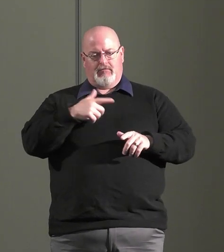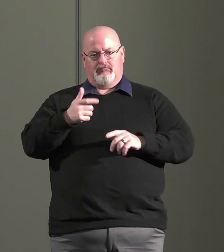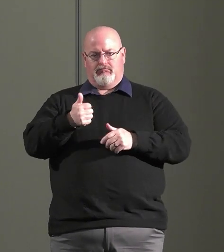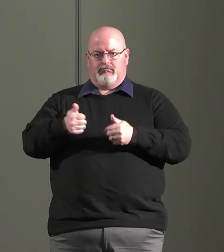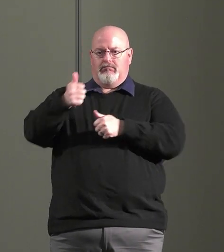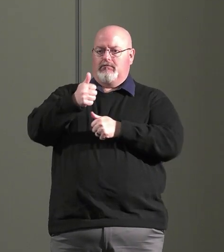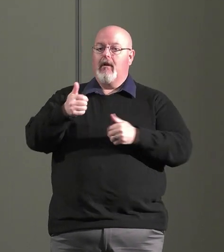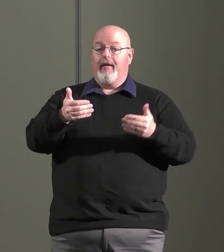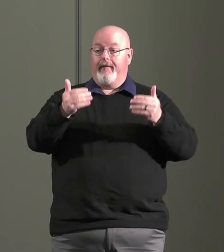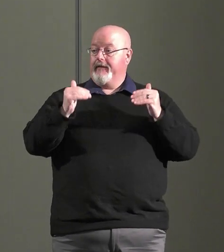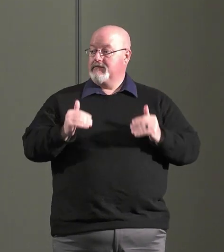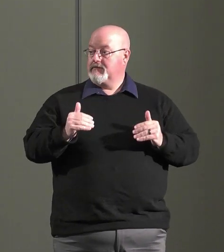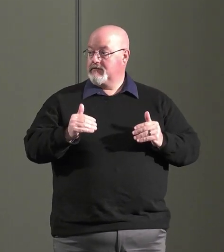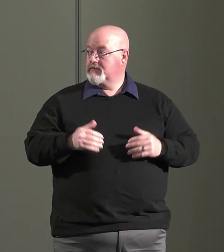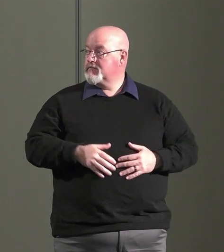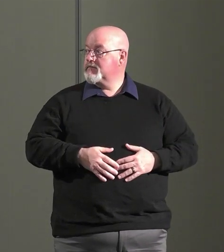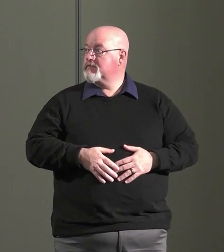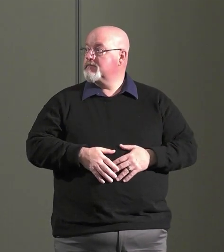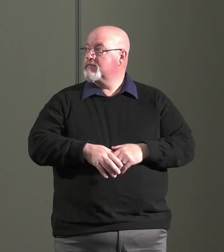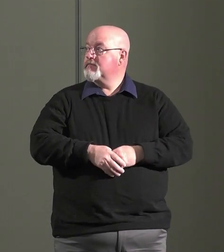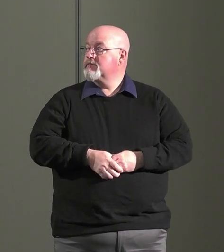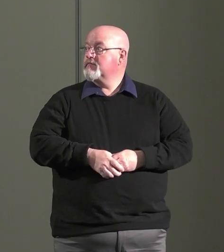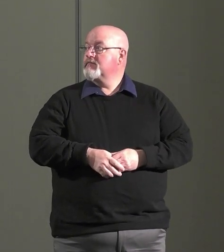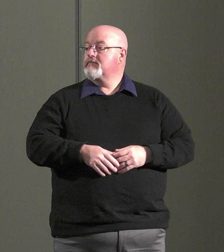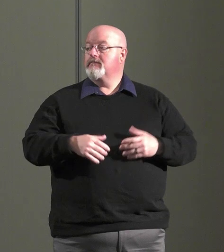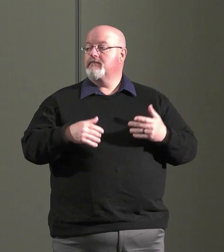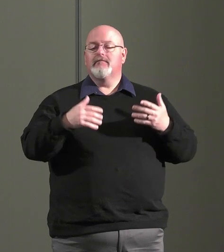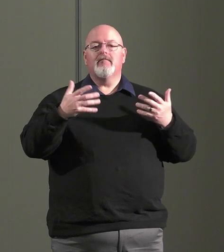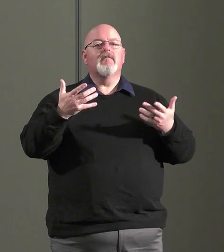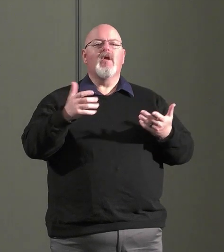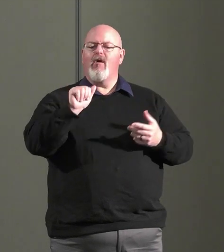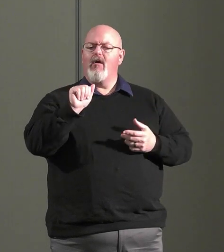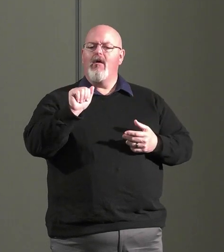Next slide, please. So what is the ARIA-AT